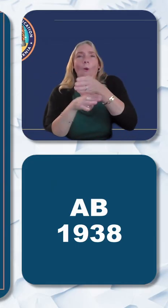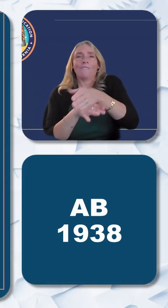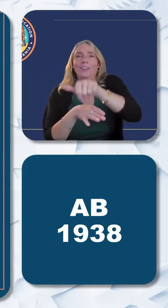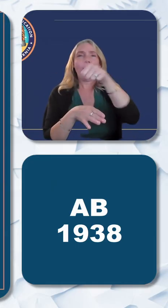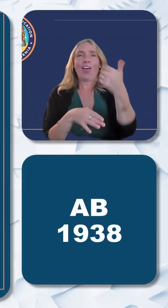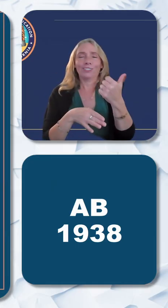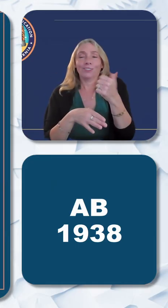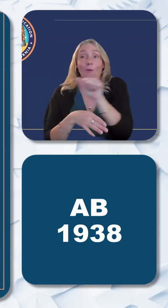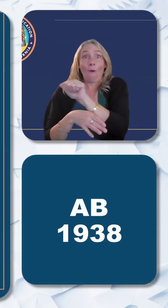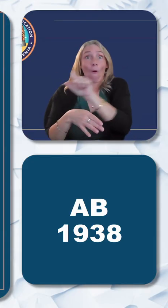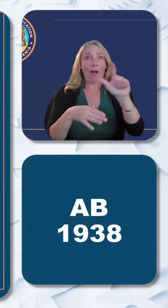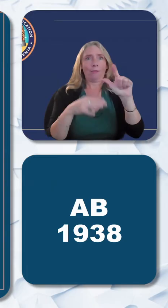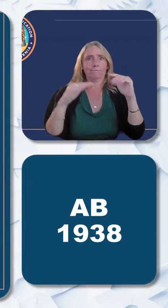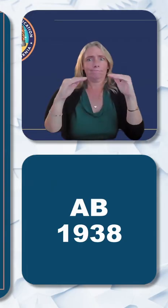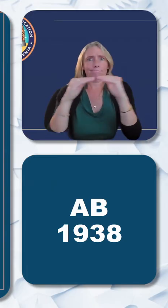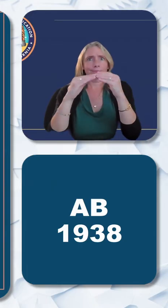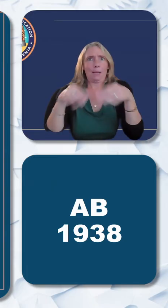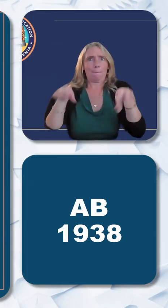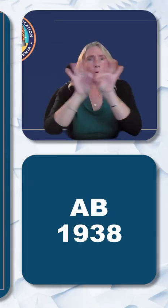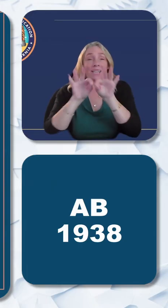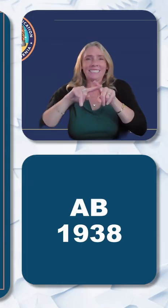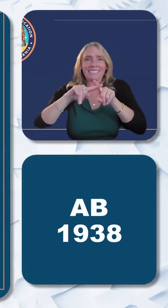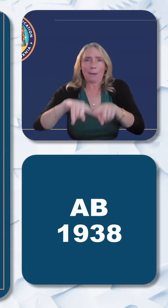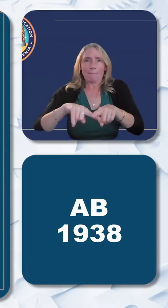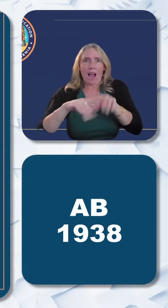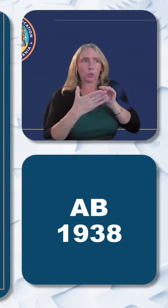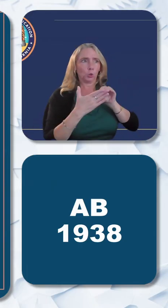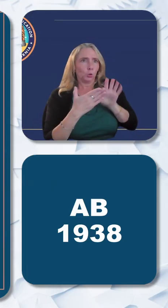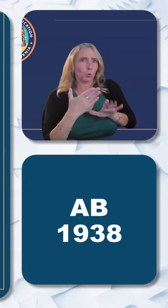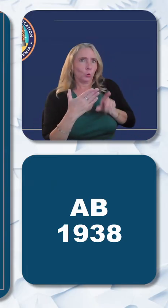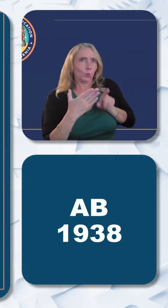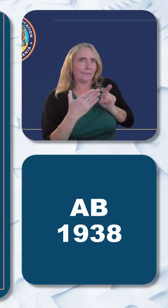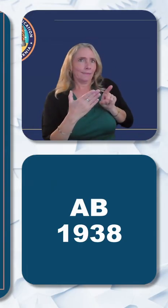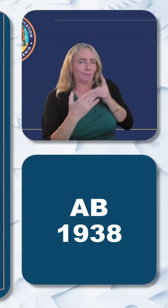Because no one is better than the other, right? They're all important,